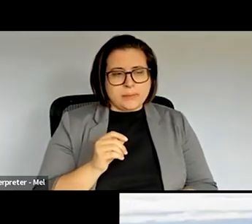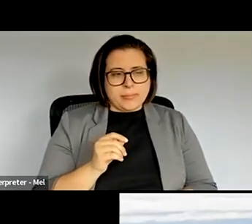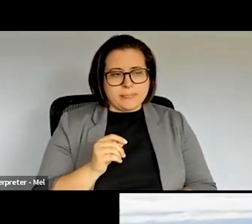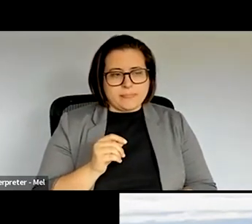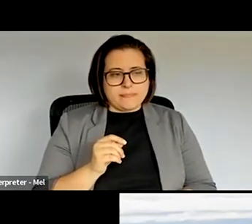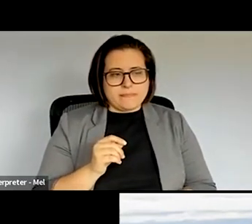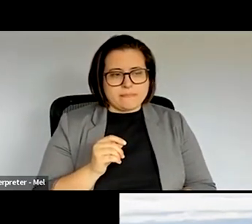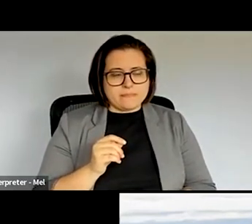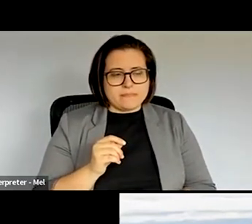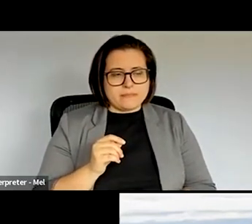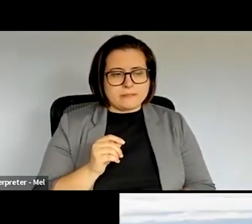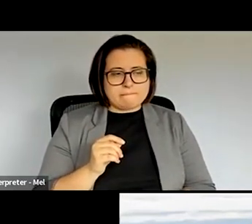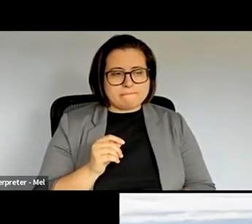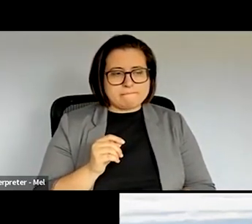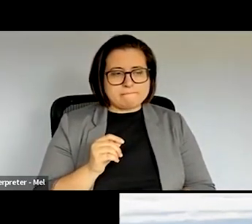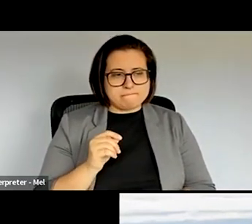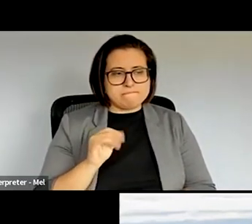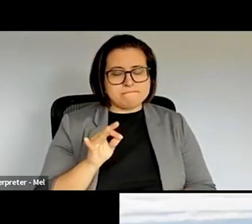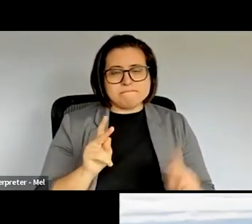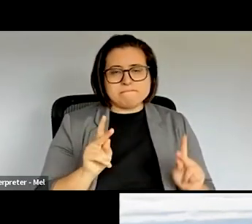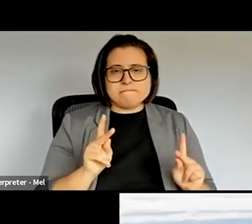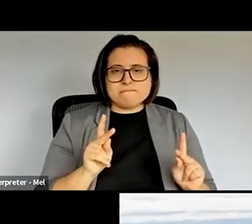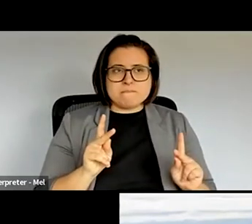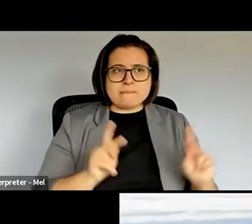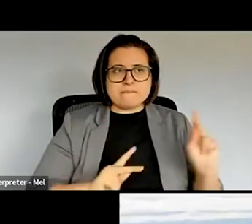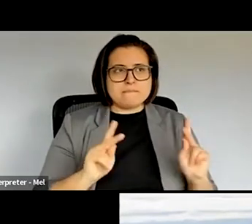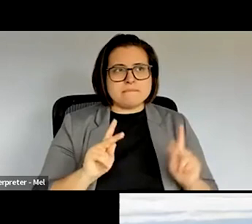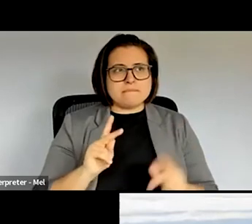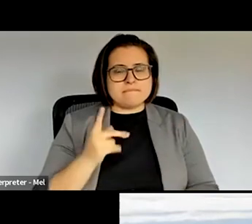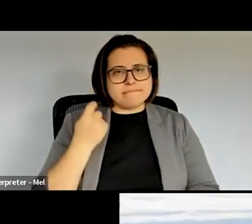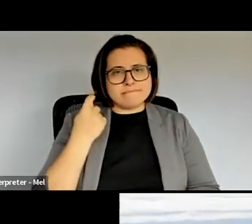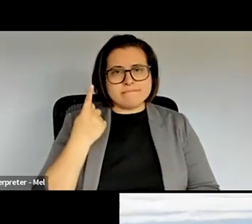to operate at the scale at which these systems are generating content or that